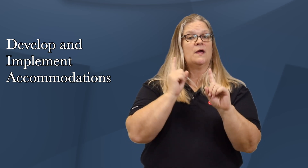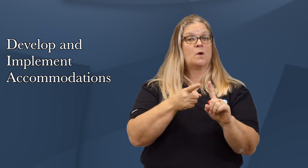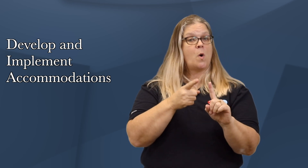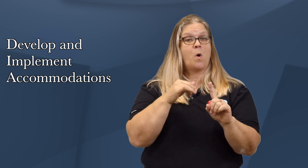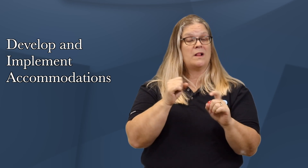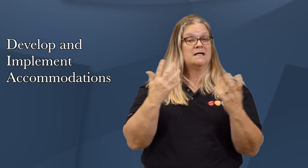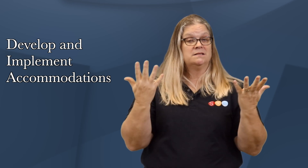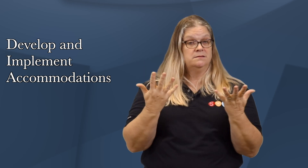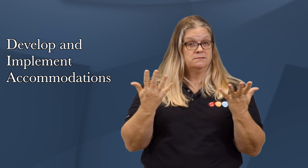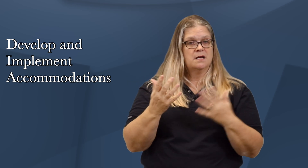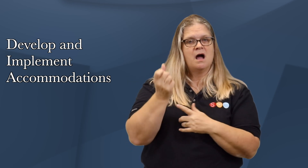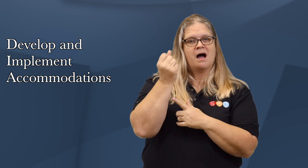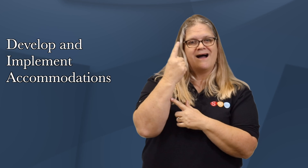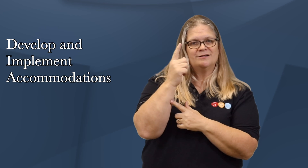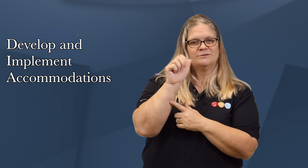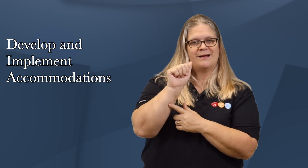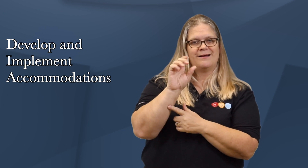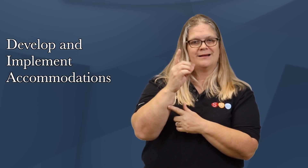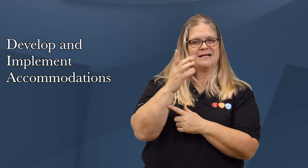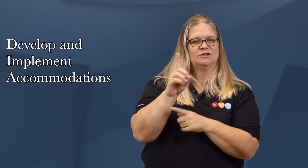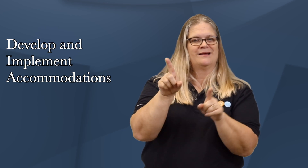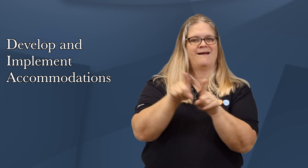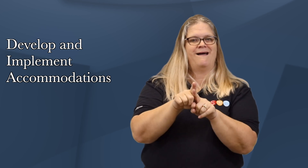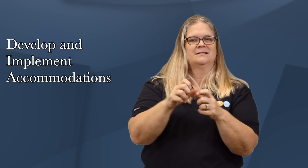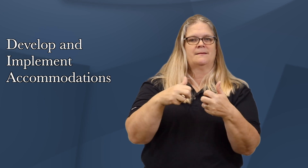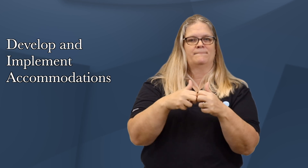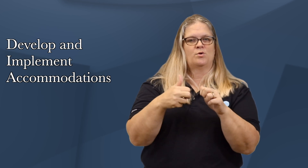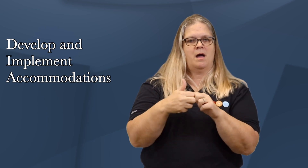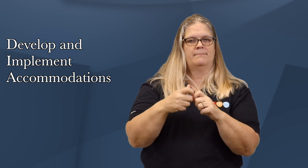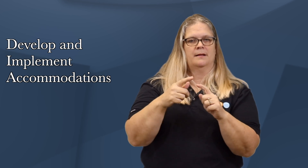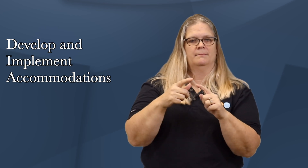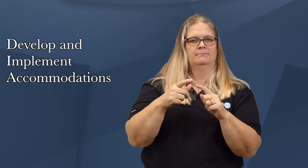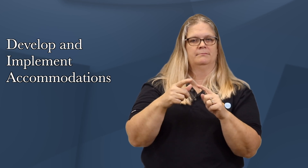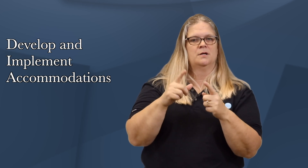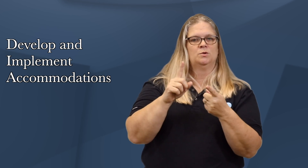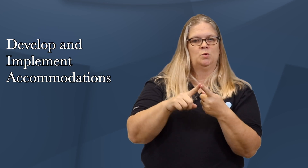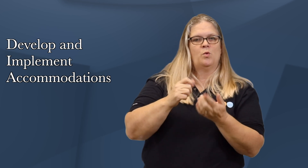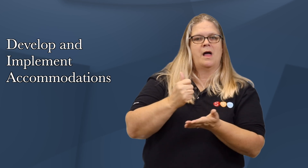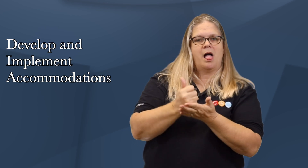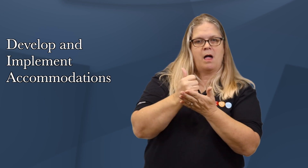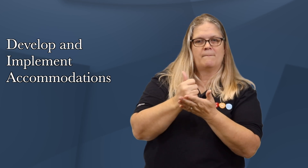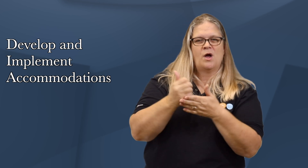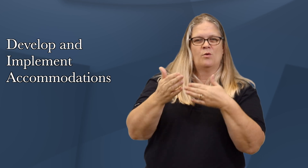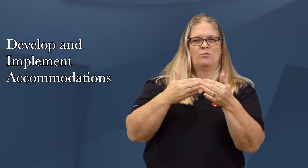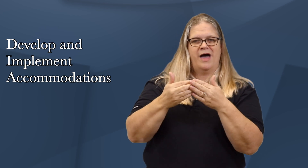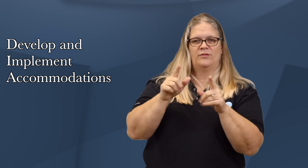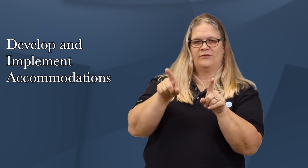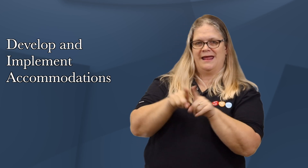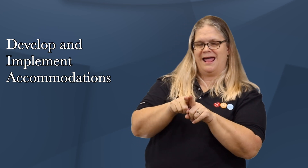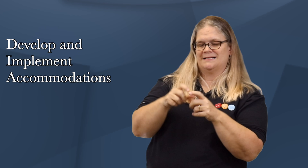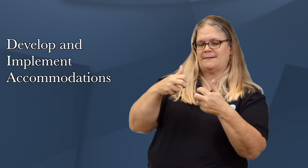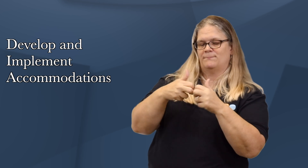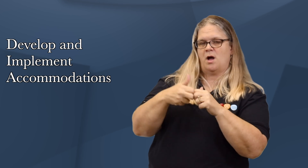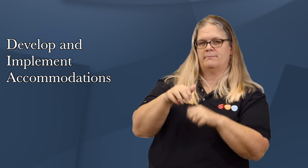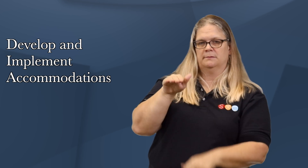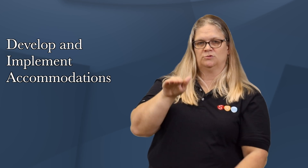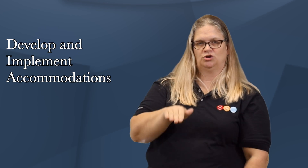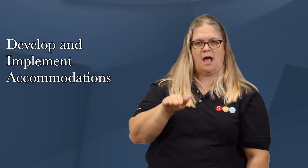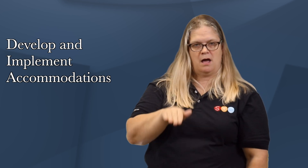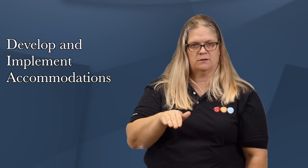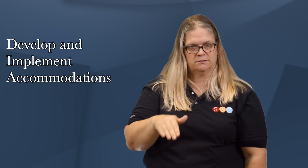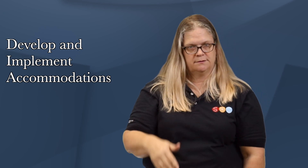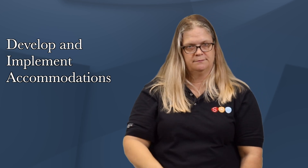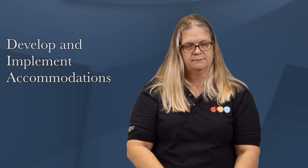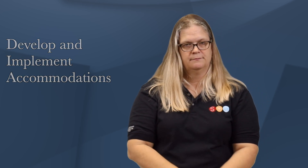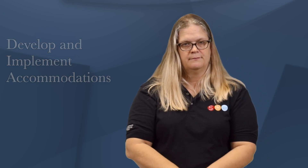The goal is to understand ADHD as the problem rather than as a problem child.